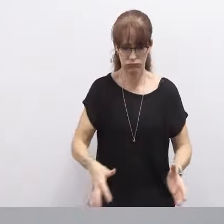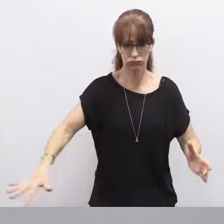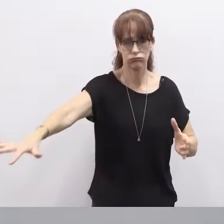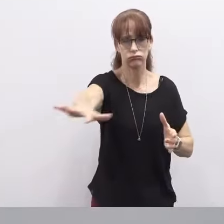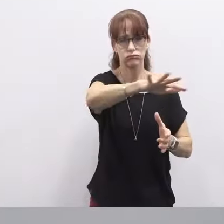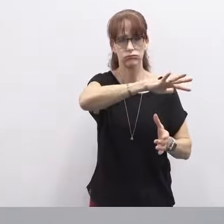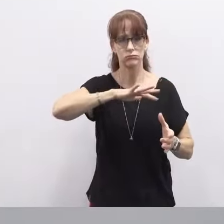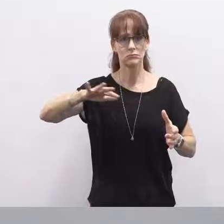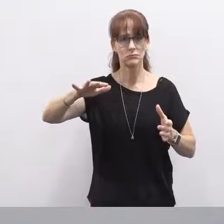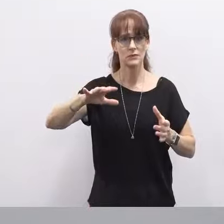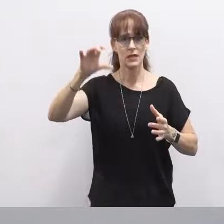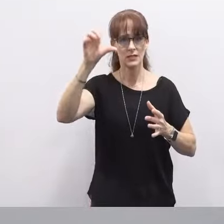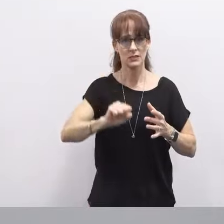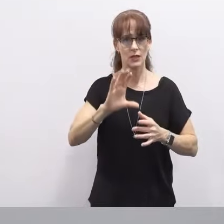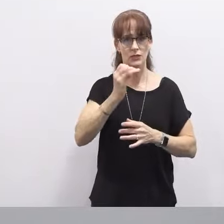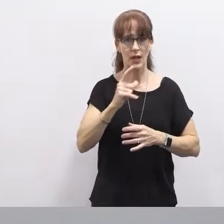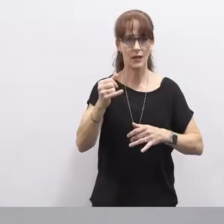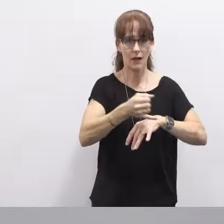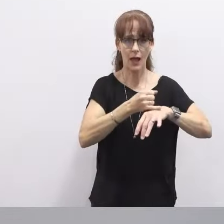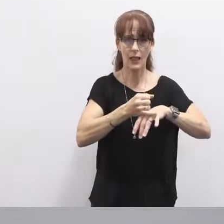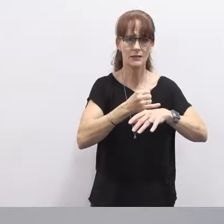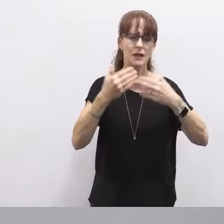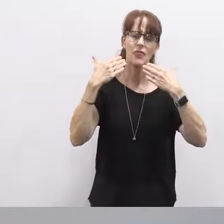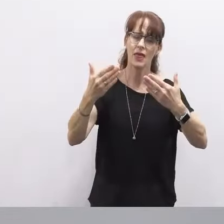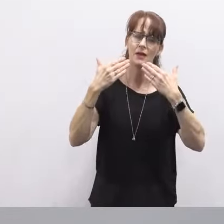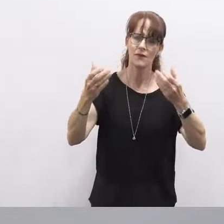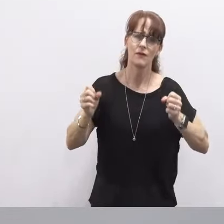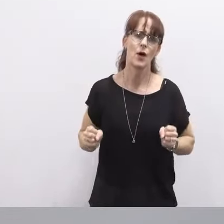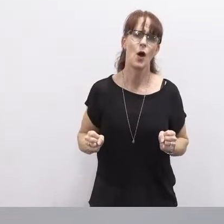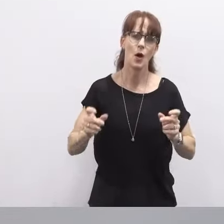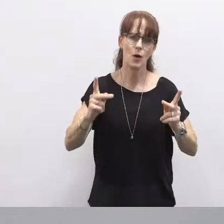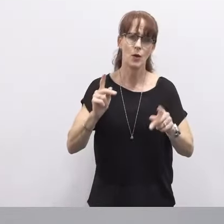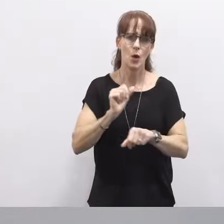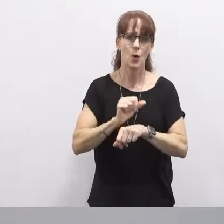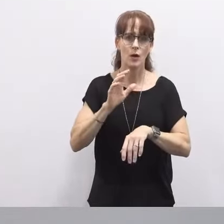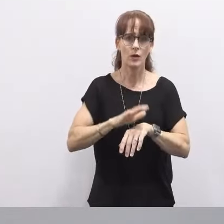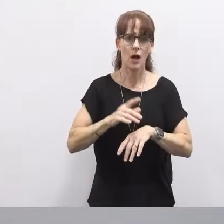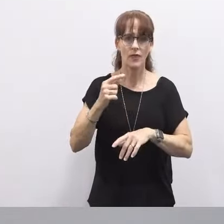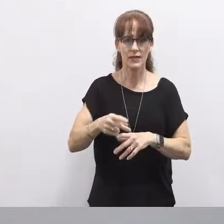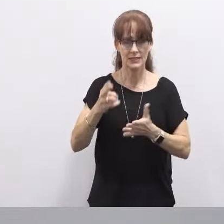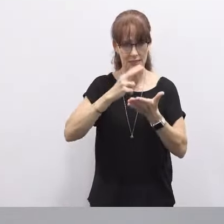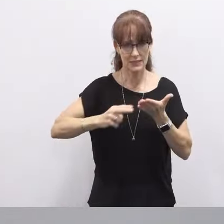and Southern Channel Islands, and are grateful to have the opportunity to work on these sacred lands.